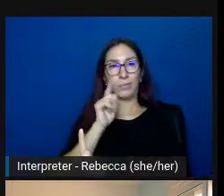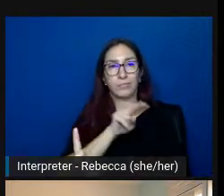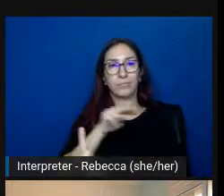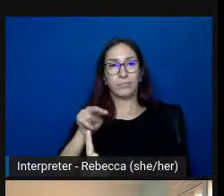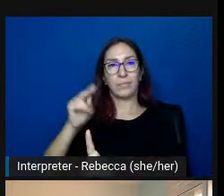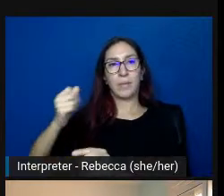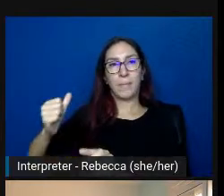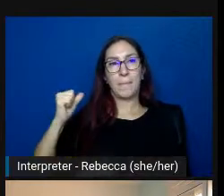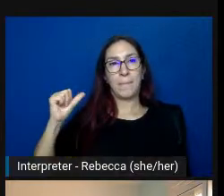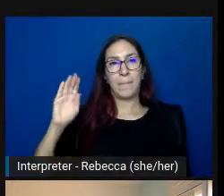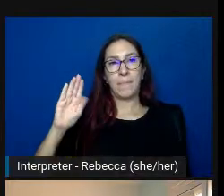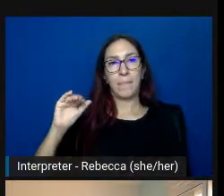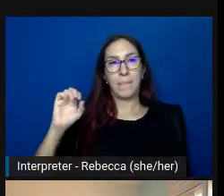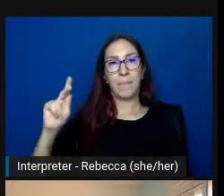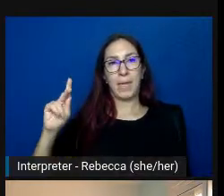screen or you can see my slides, is the Joomla back end.